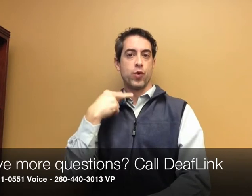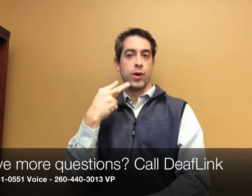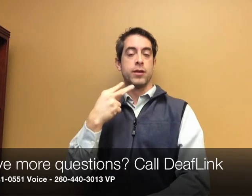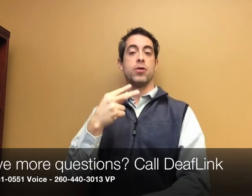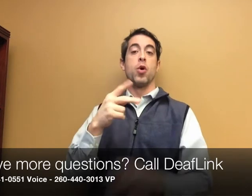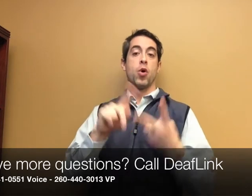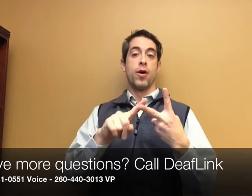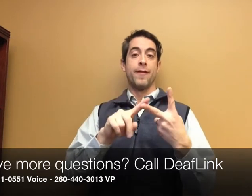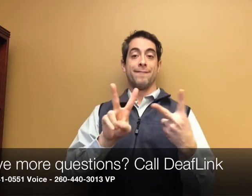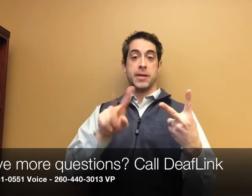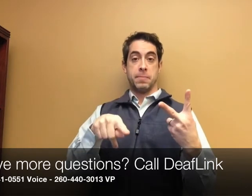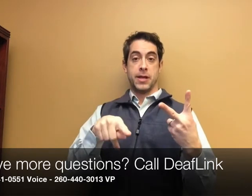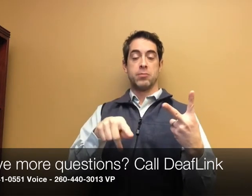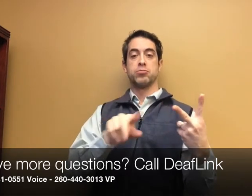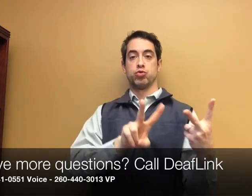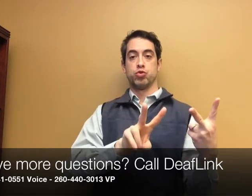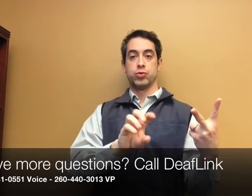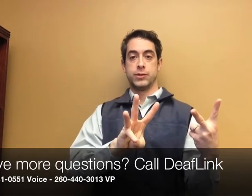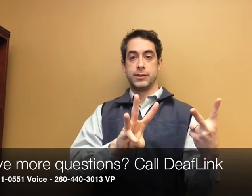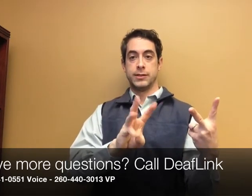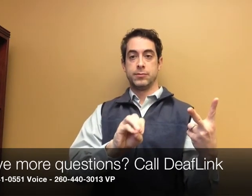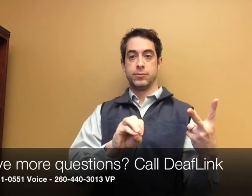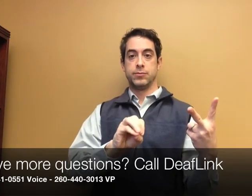or if you have a video phone you can call